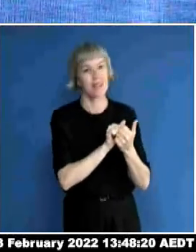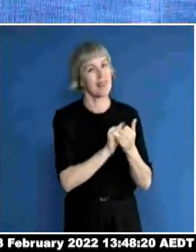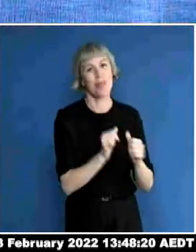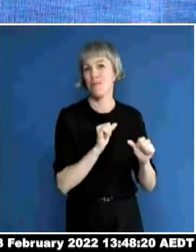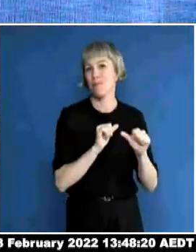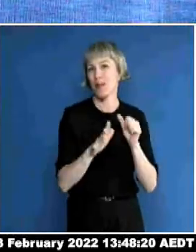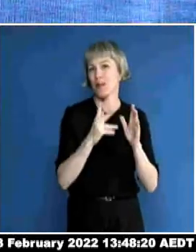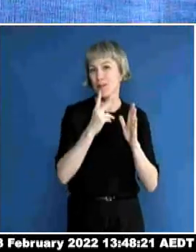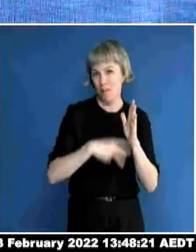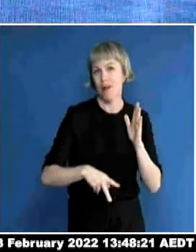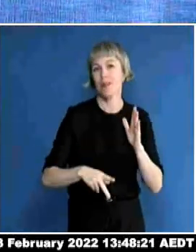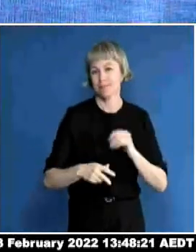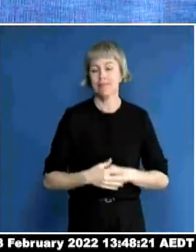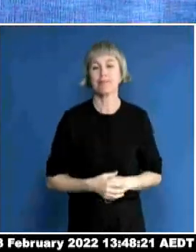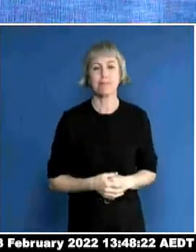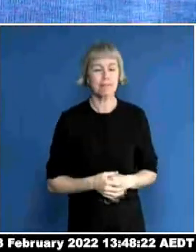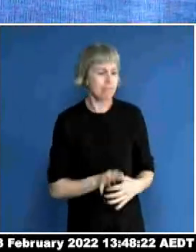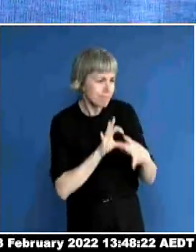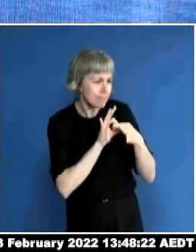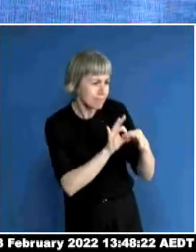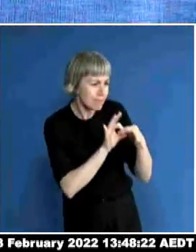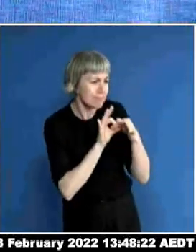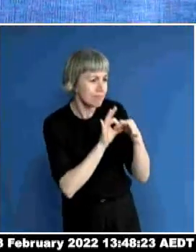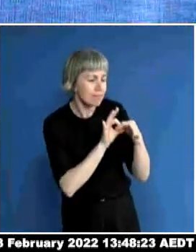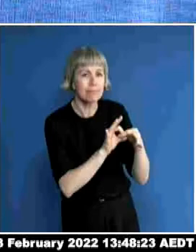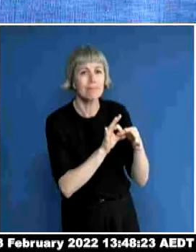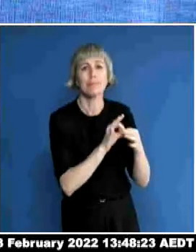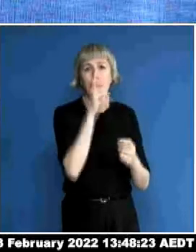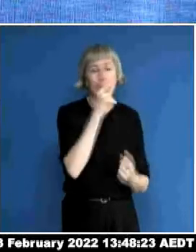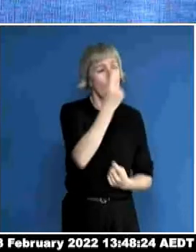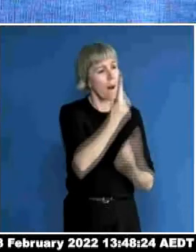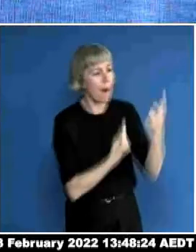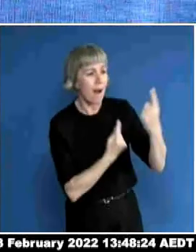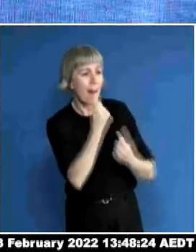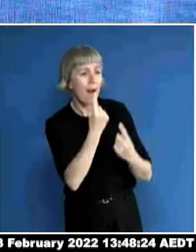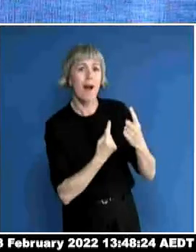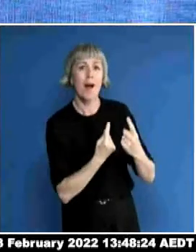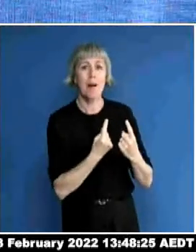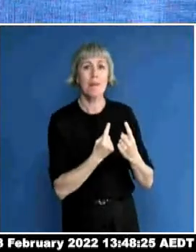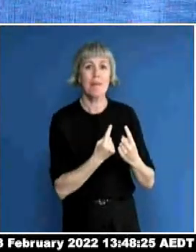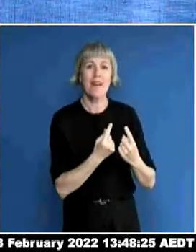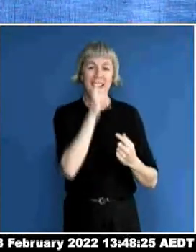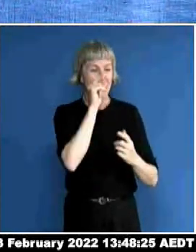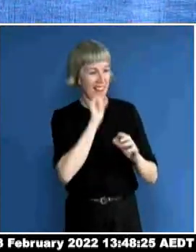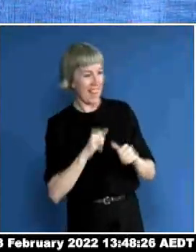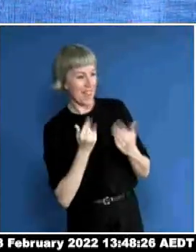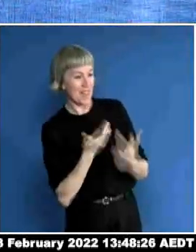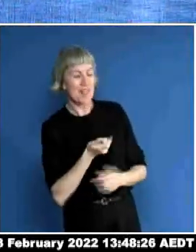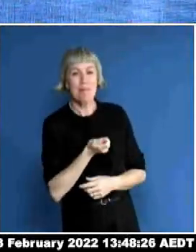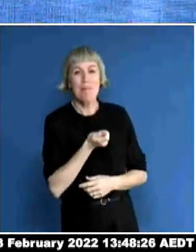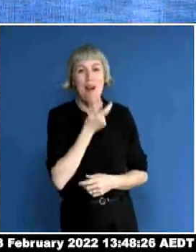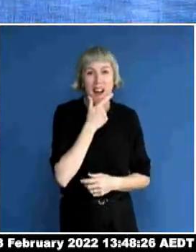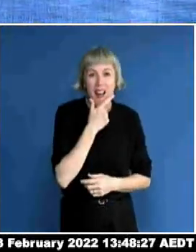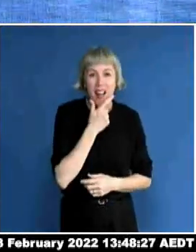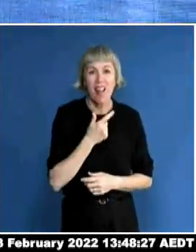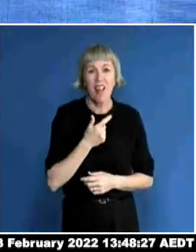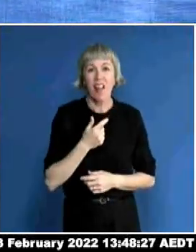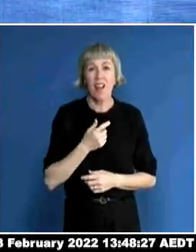They would come in and you can make them smile, and if you are struggling and having a bad day, they could make you smile.